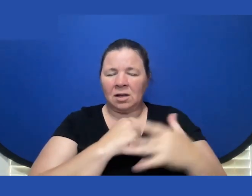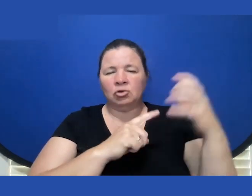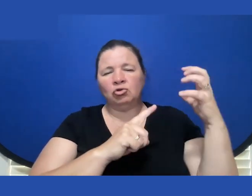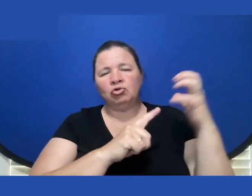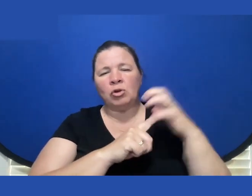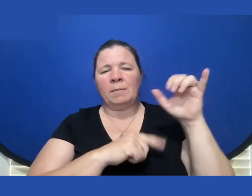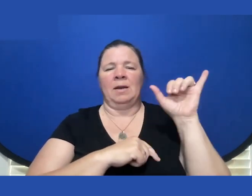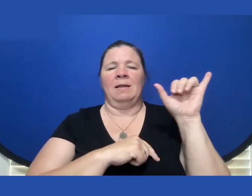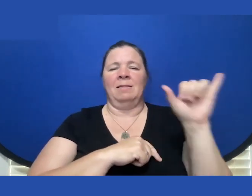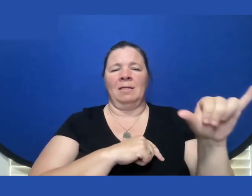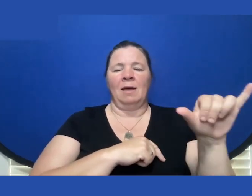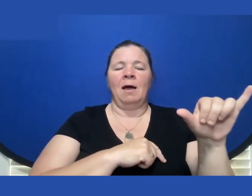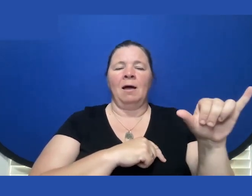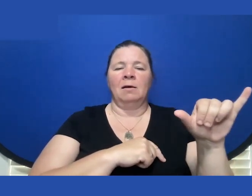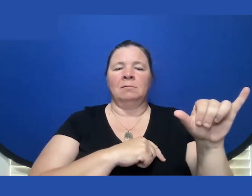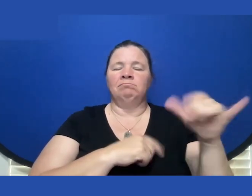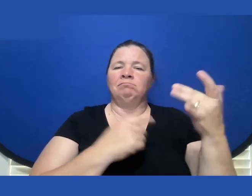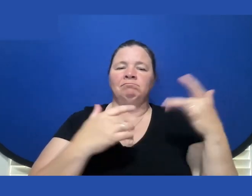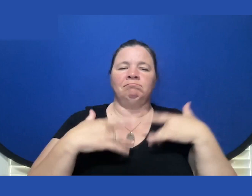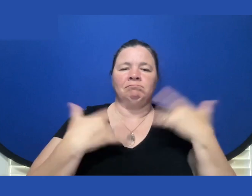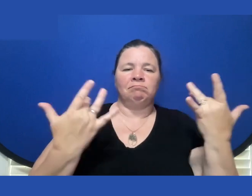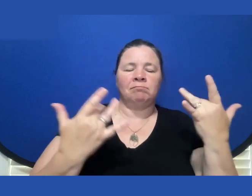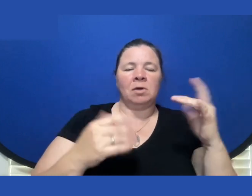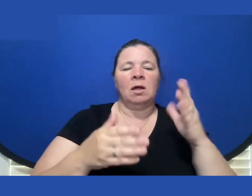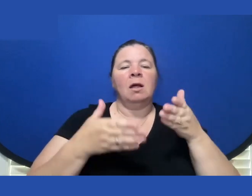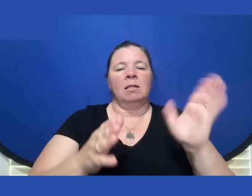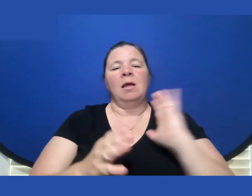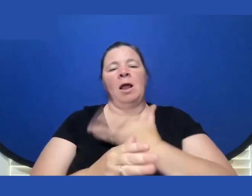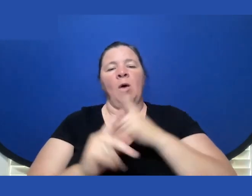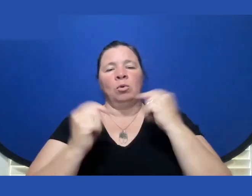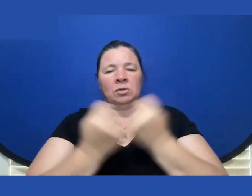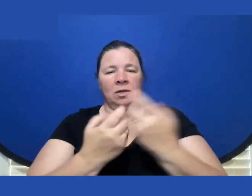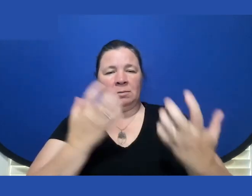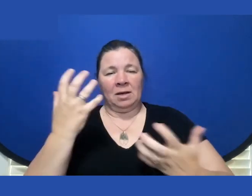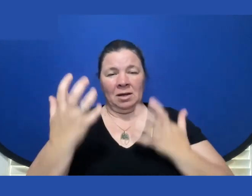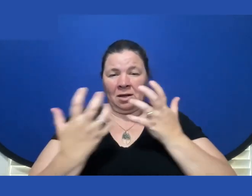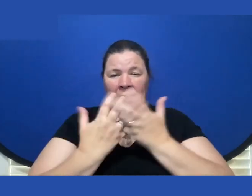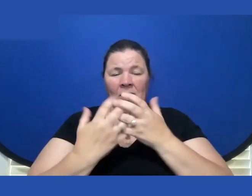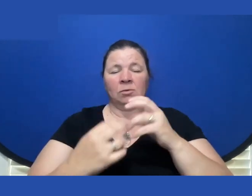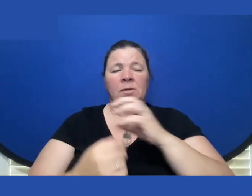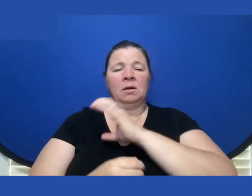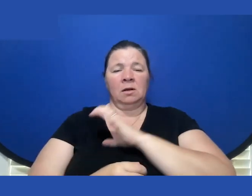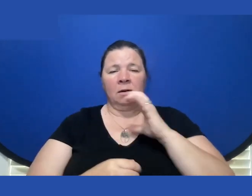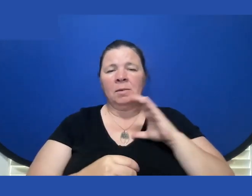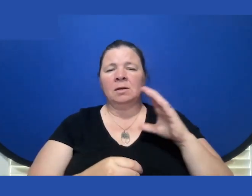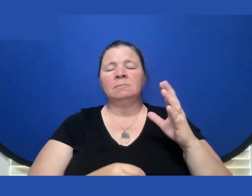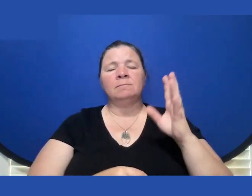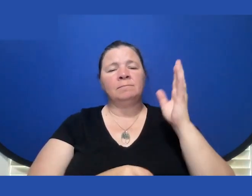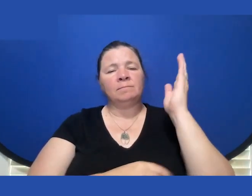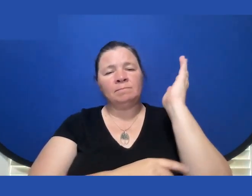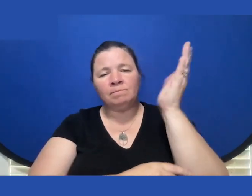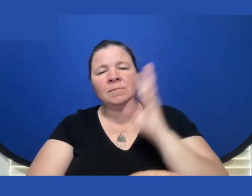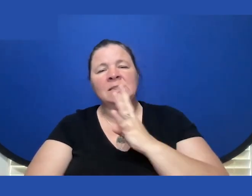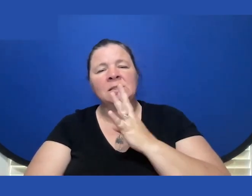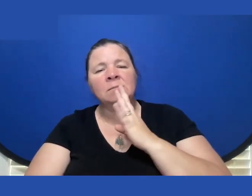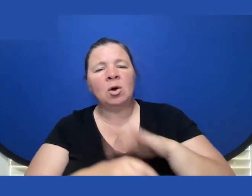and, you know, letting our team in the engagement committee really, like, speak on that, promote it, you know, thought leadership behind it.